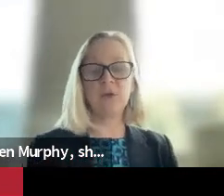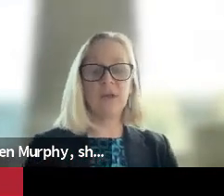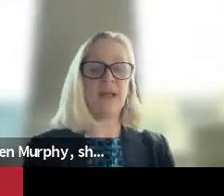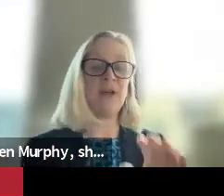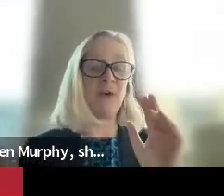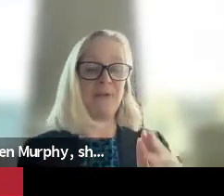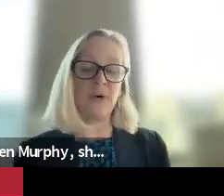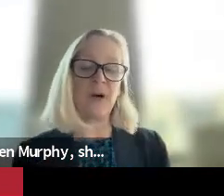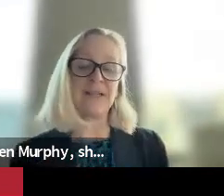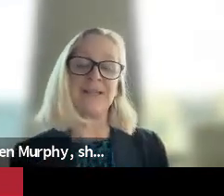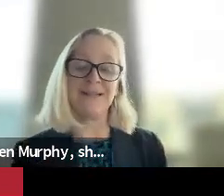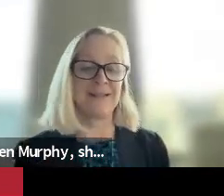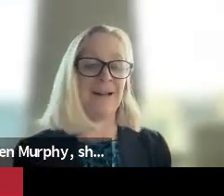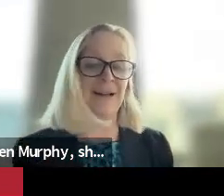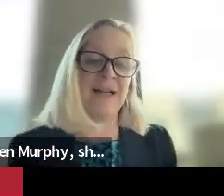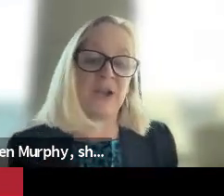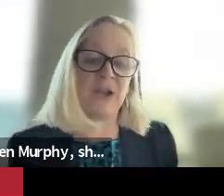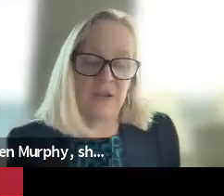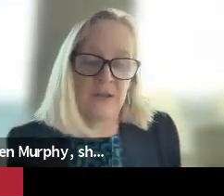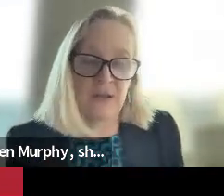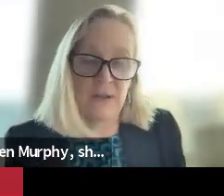so that then you have a proxy and it's not actually